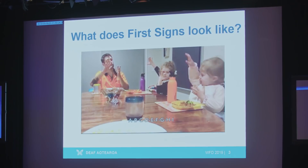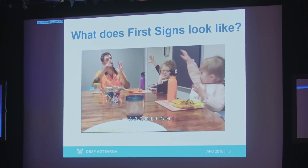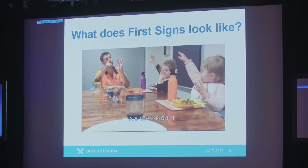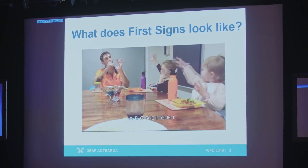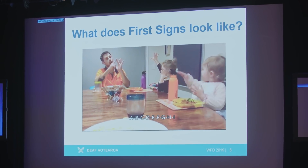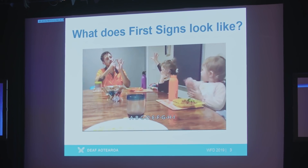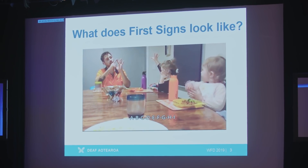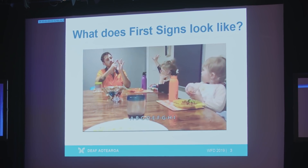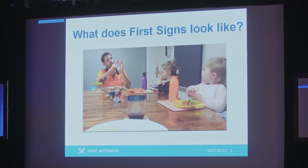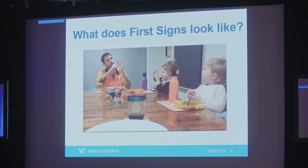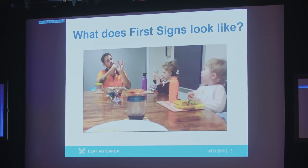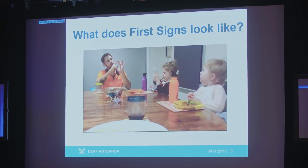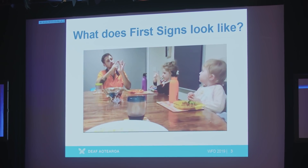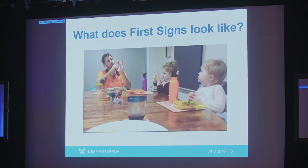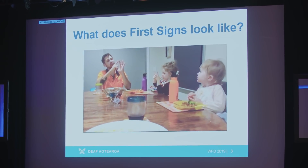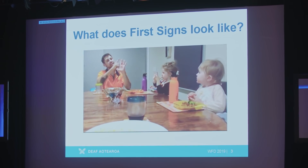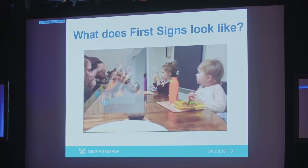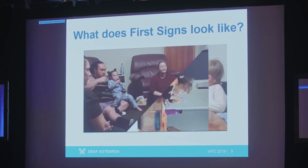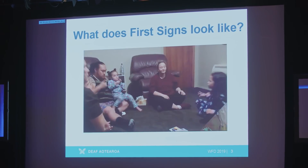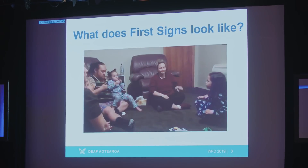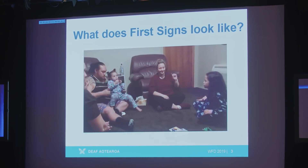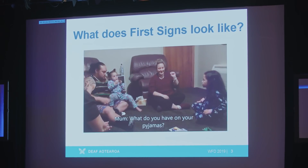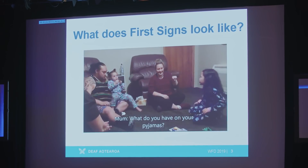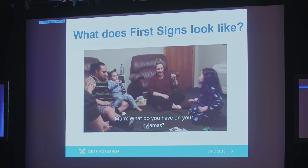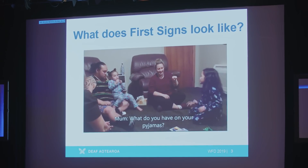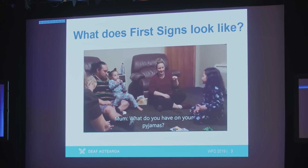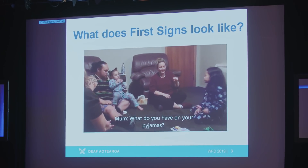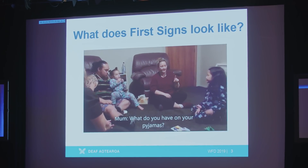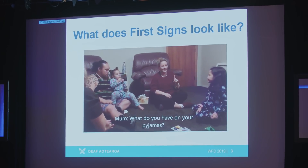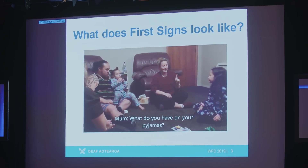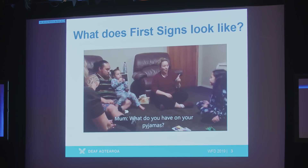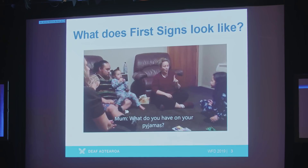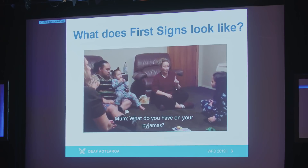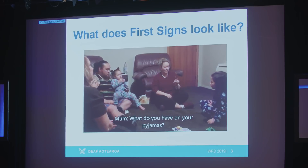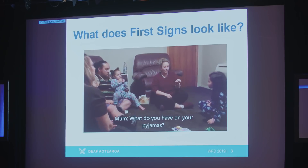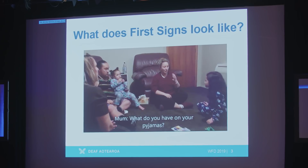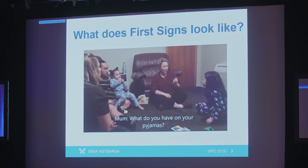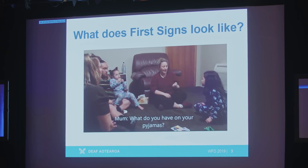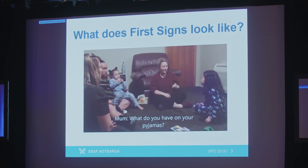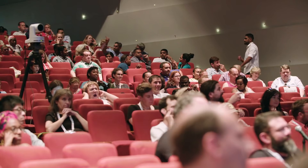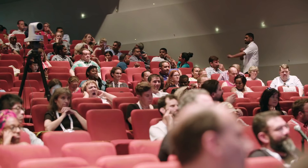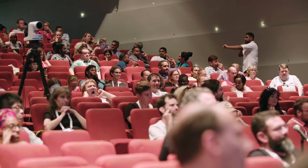and develop NZSL in the home in a real family-friendly family-centred way. So it follows the families— Do you want to learn about bathtime?